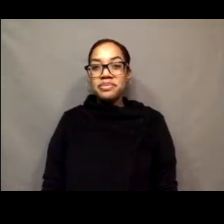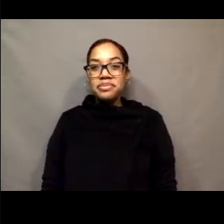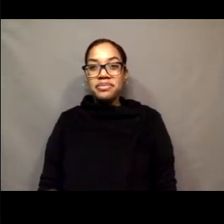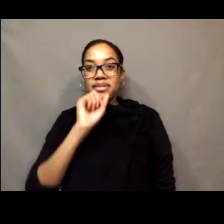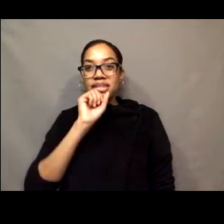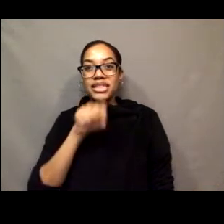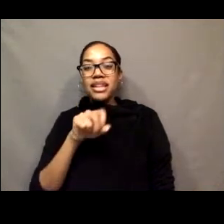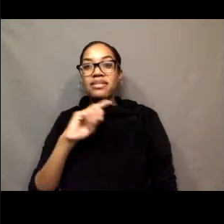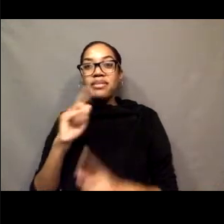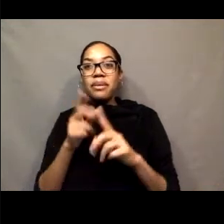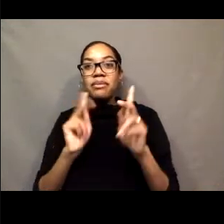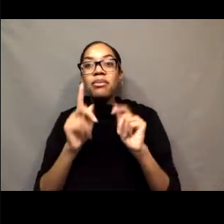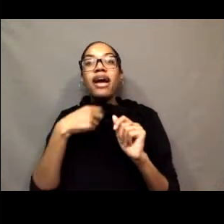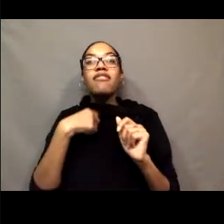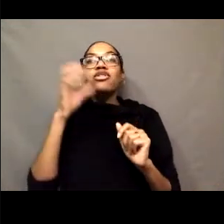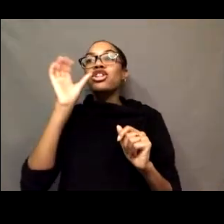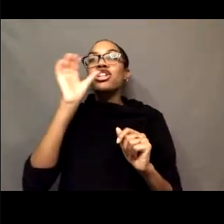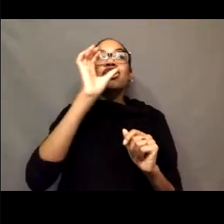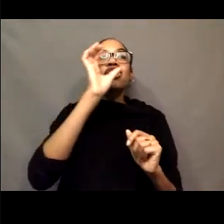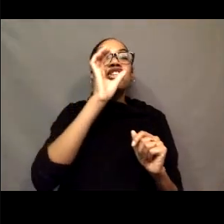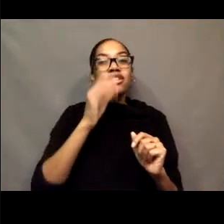what they've got in their office to show us some things.